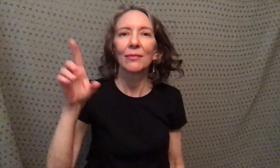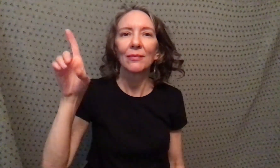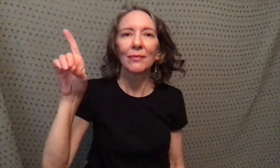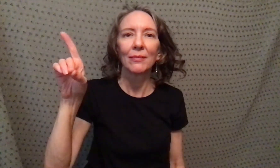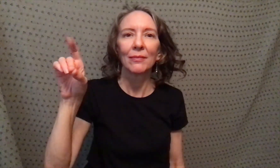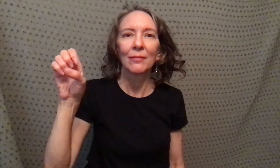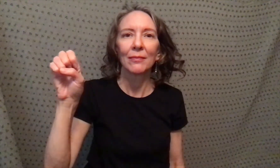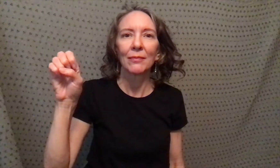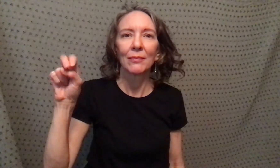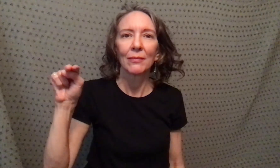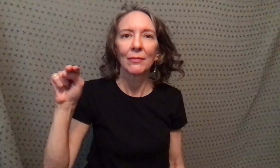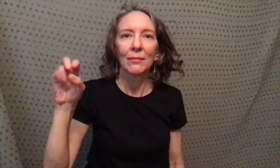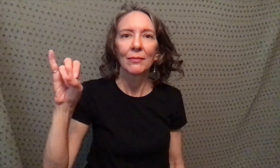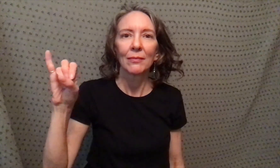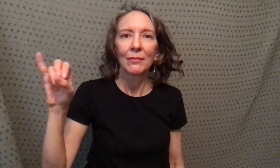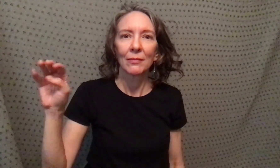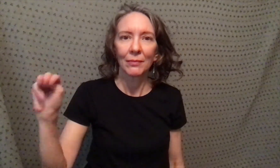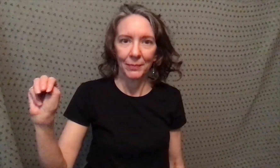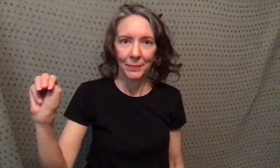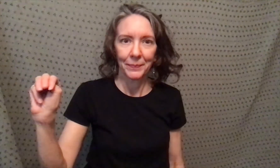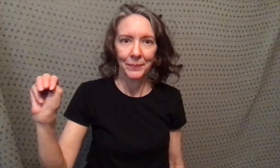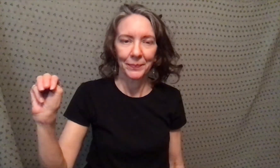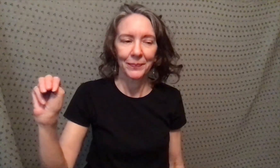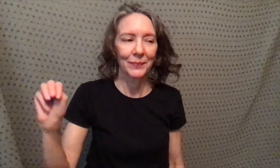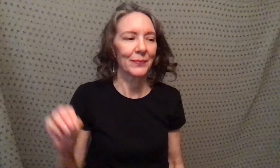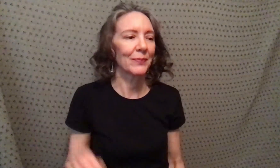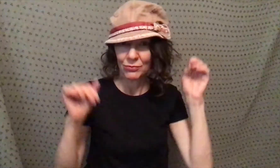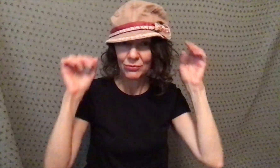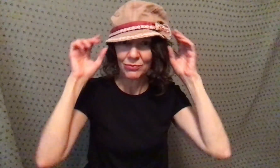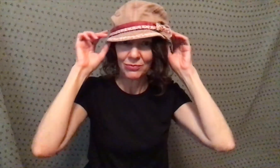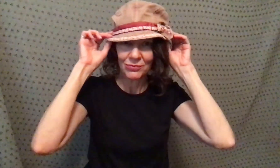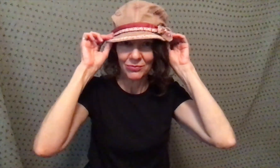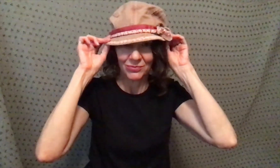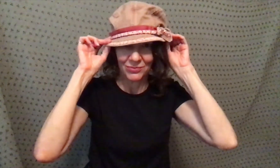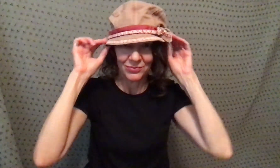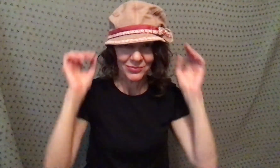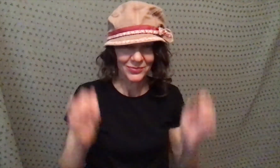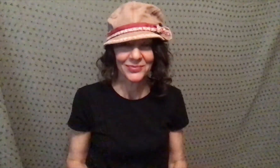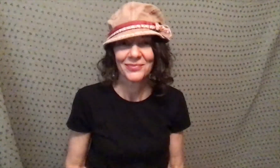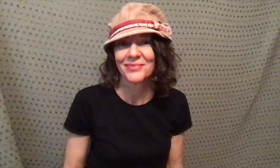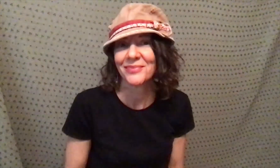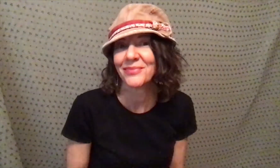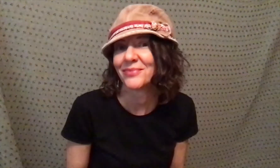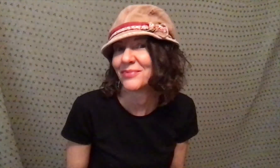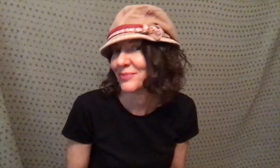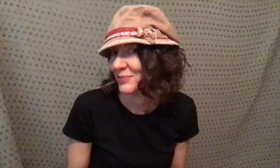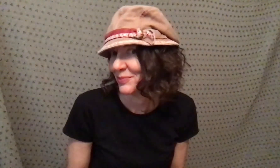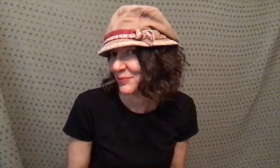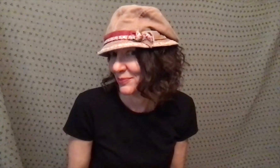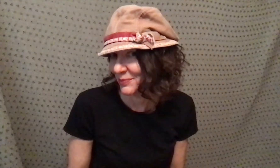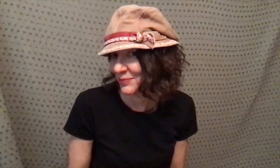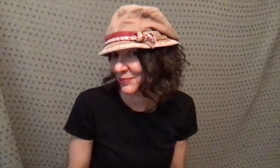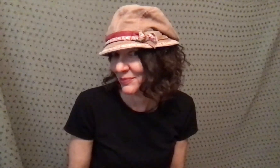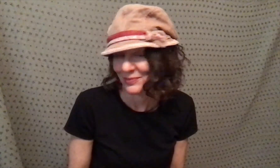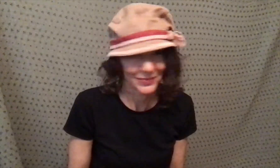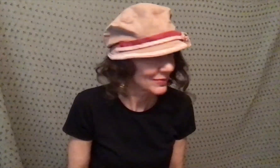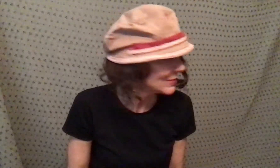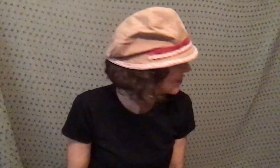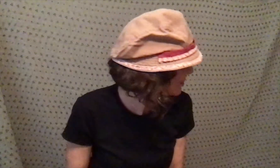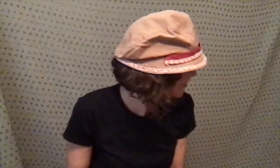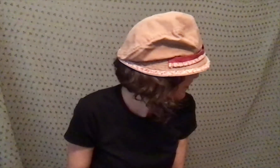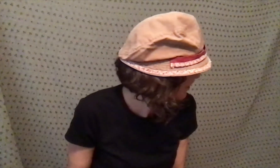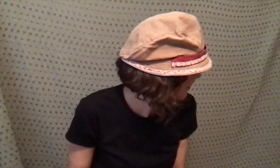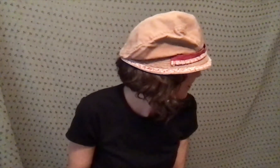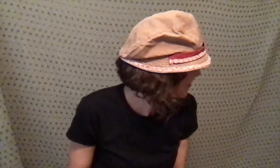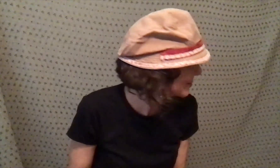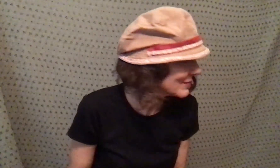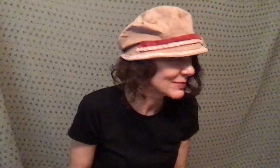The fabric is denim.